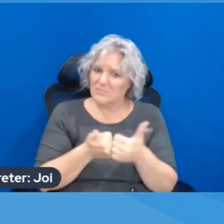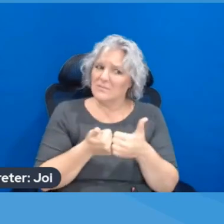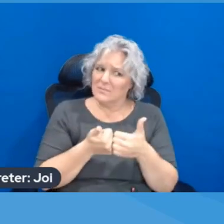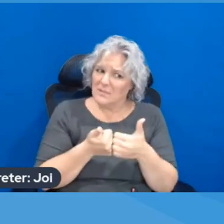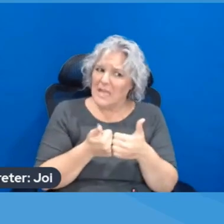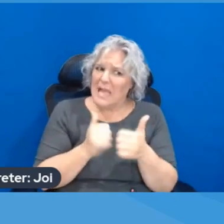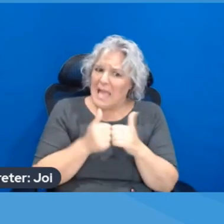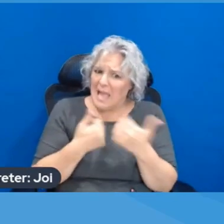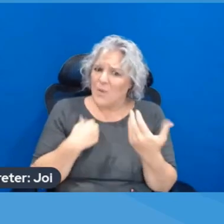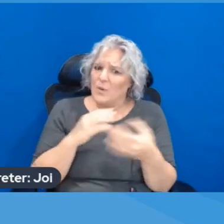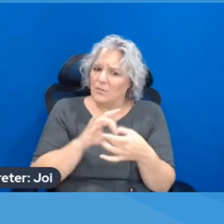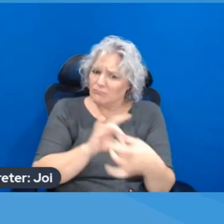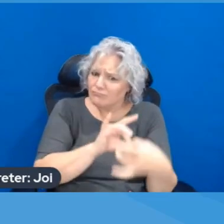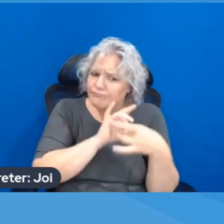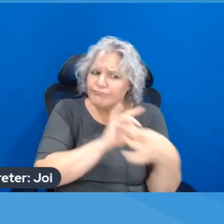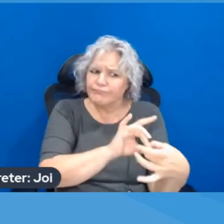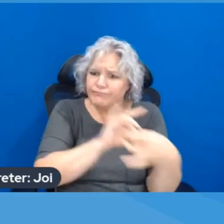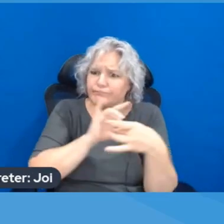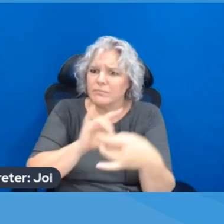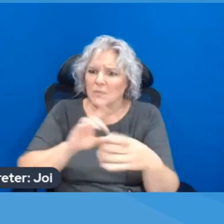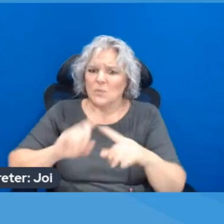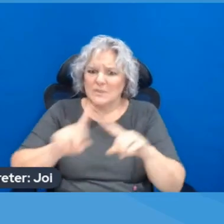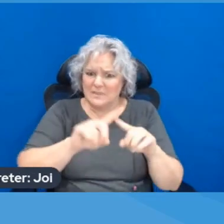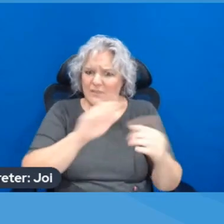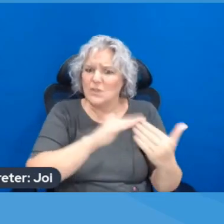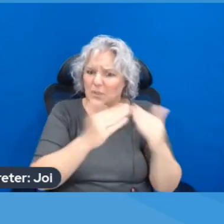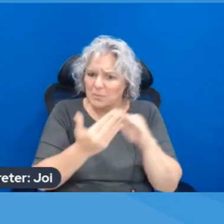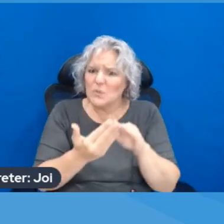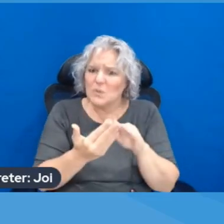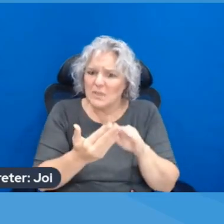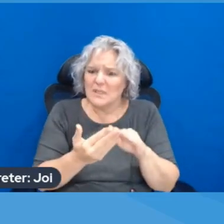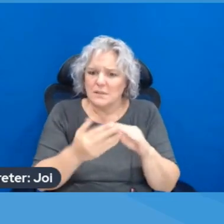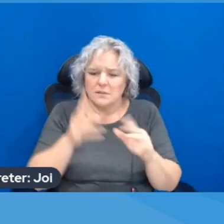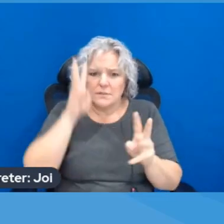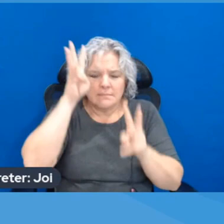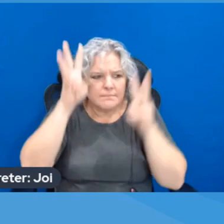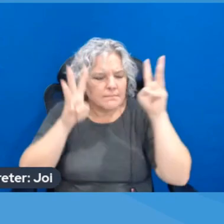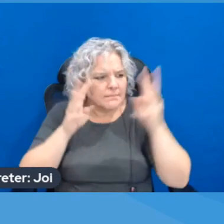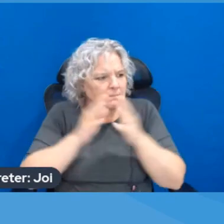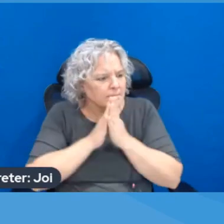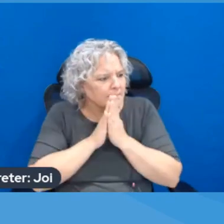relationships and partnerships within communities to come up with ways to support people